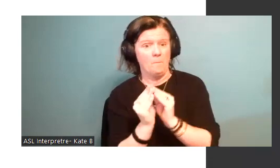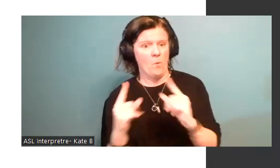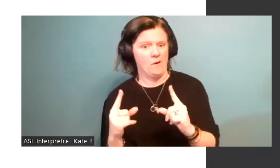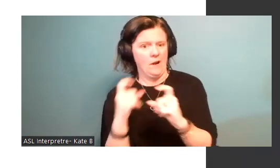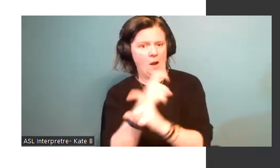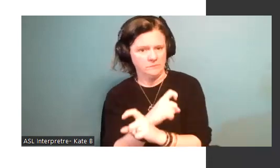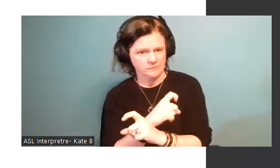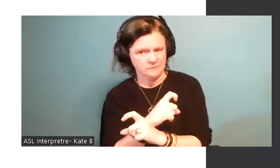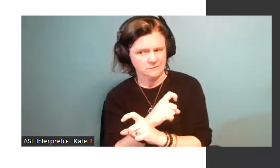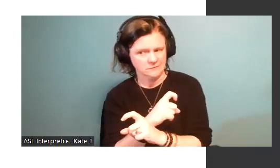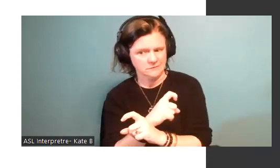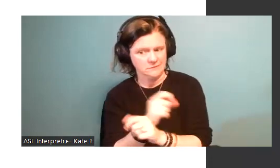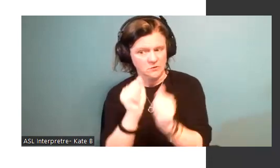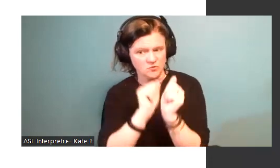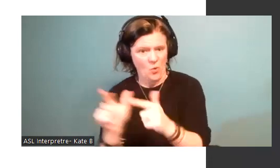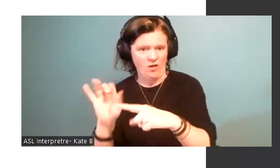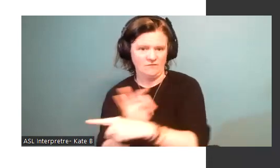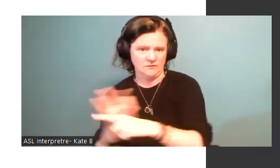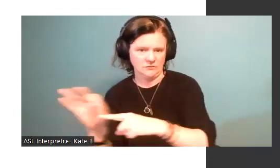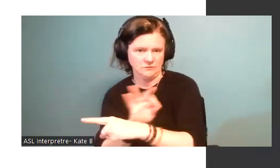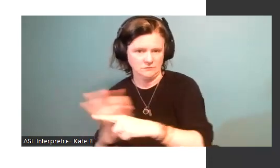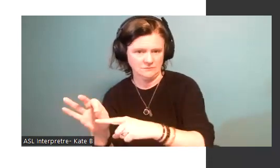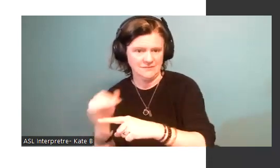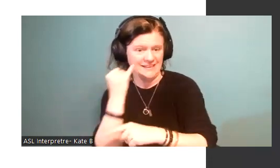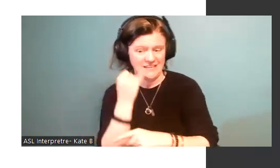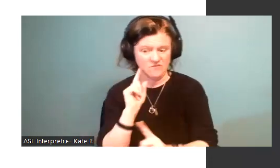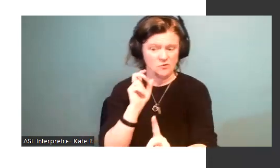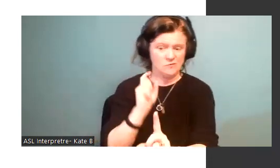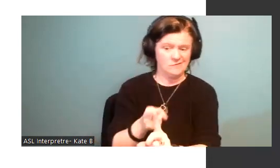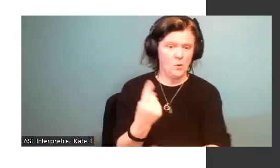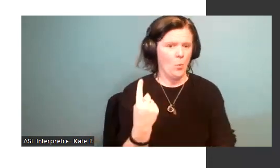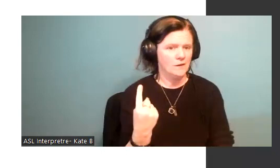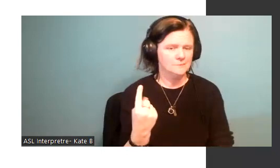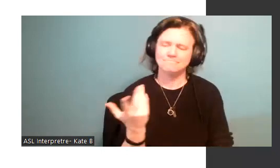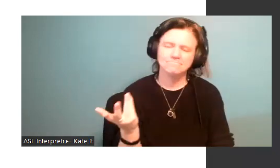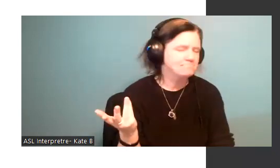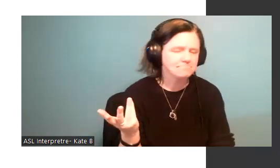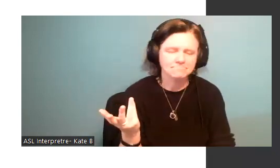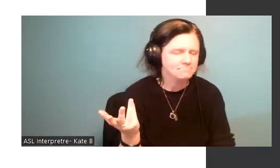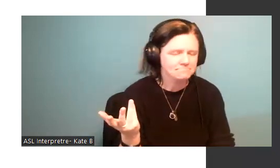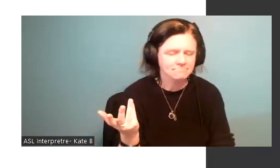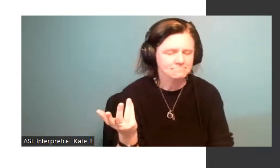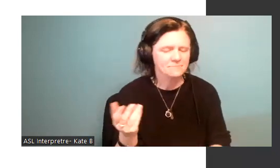what is baked into that. Be aware as you're using ARIA, you might have to start using other parts